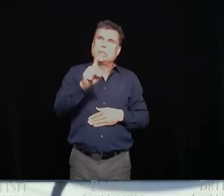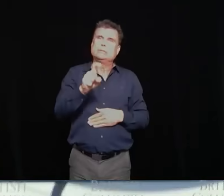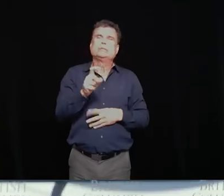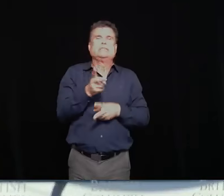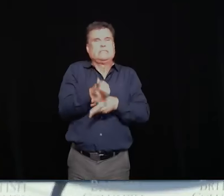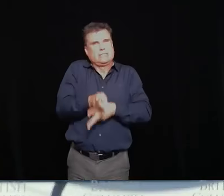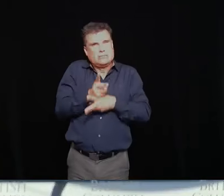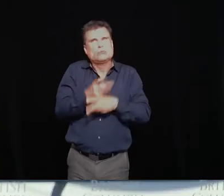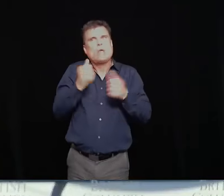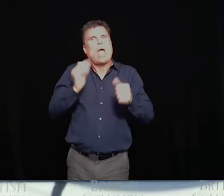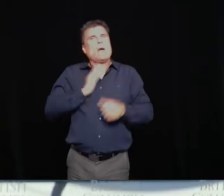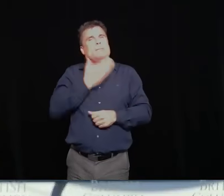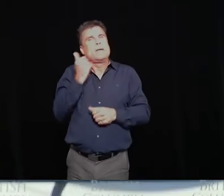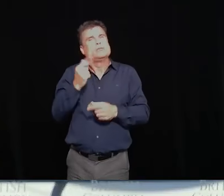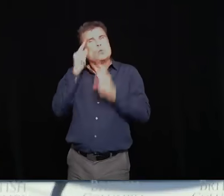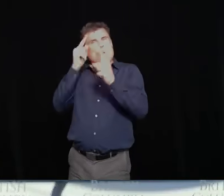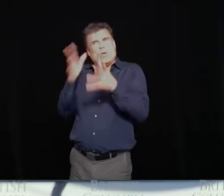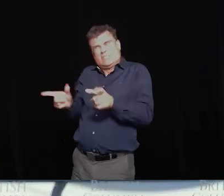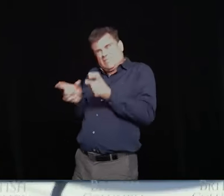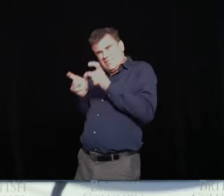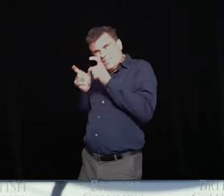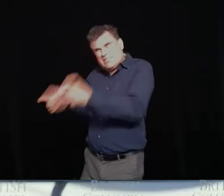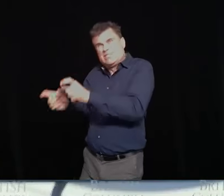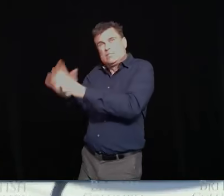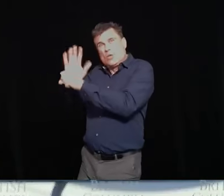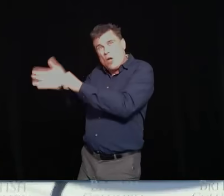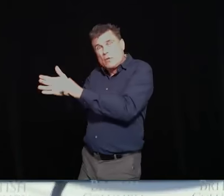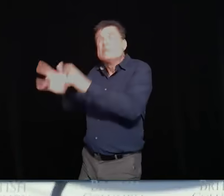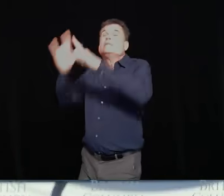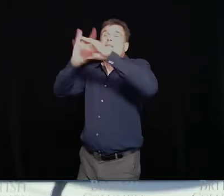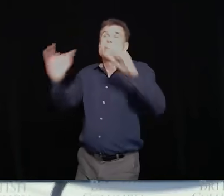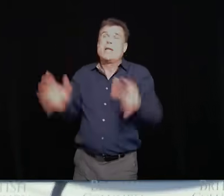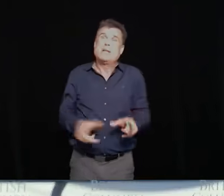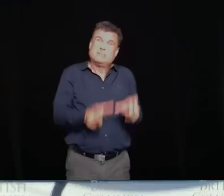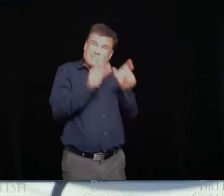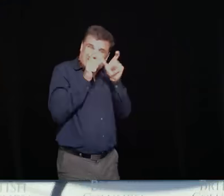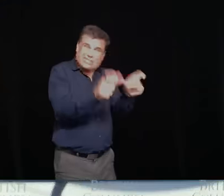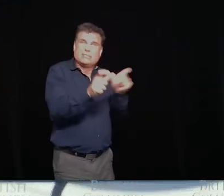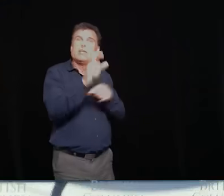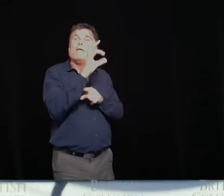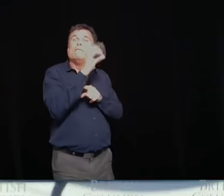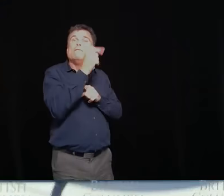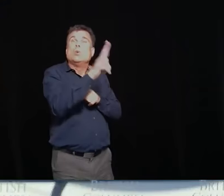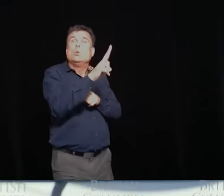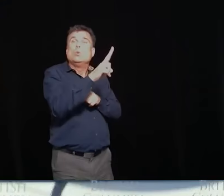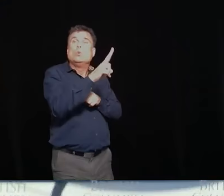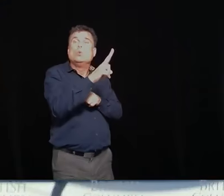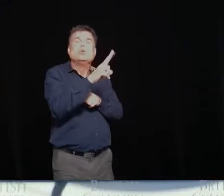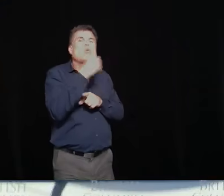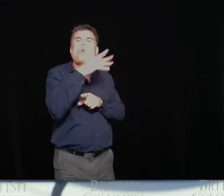every day and in every case and in every person and in every concern gets her full of tension